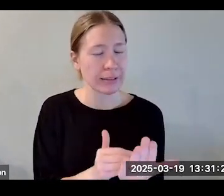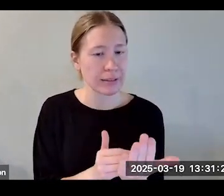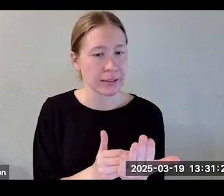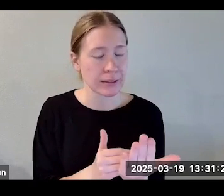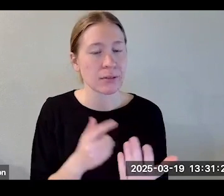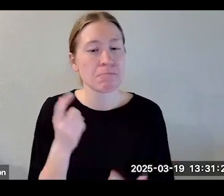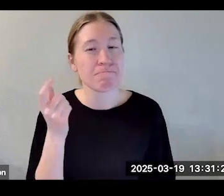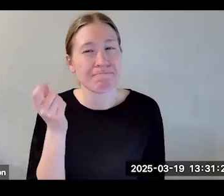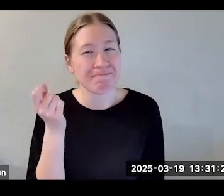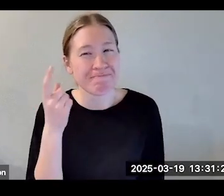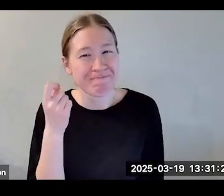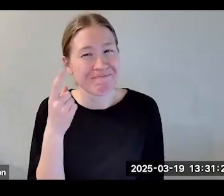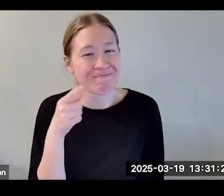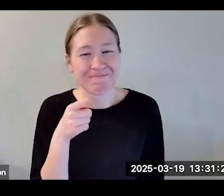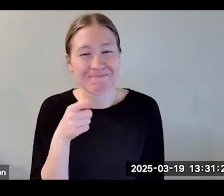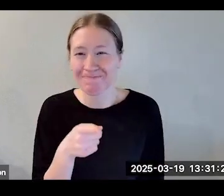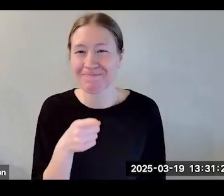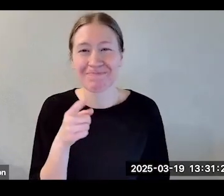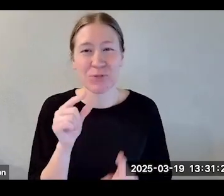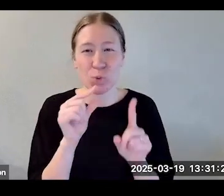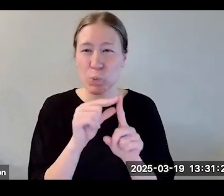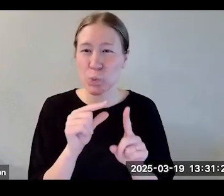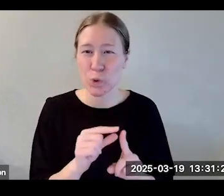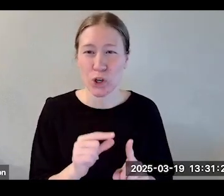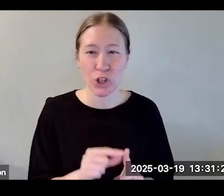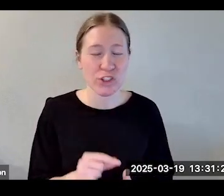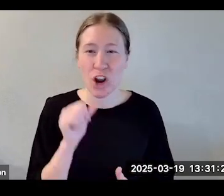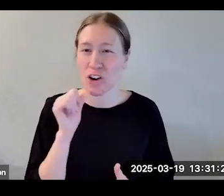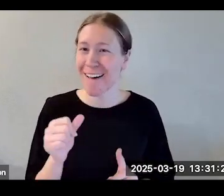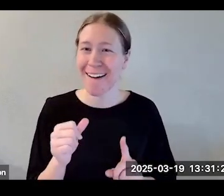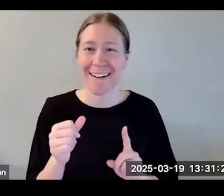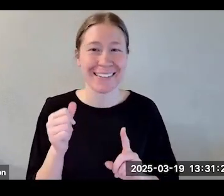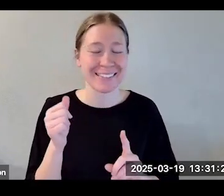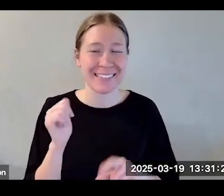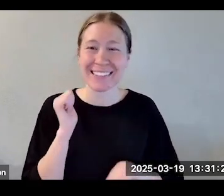However, these are not set up as list items in Microsoft Word.